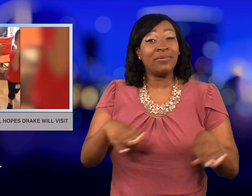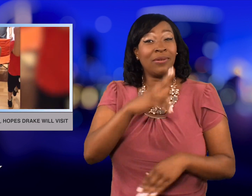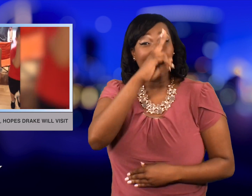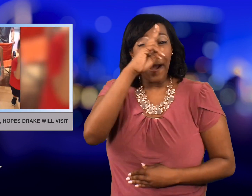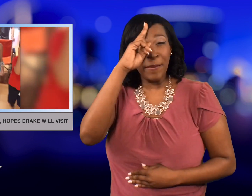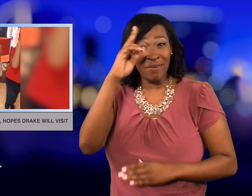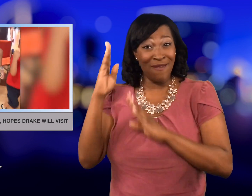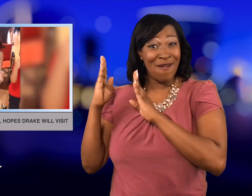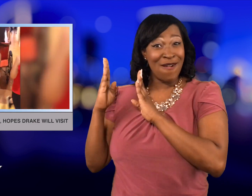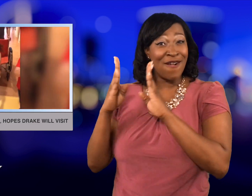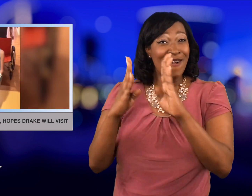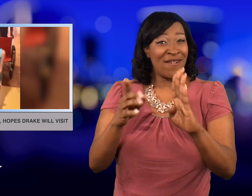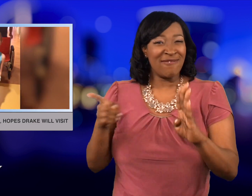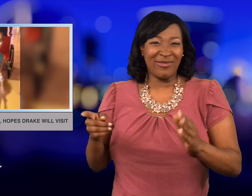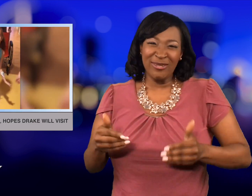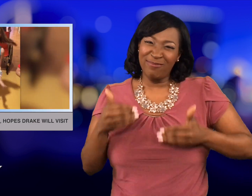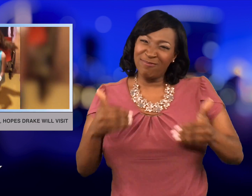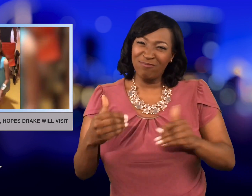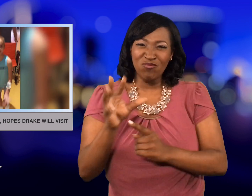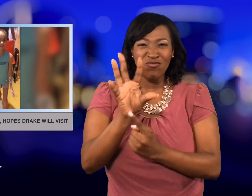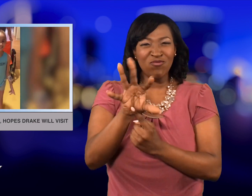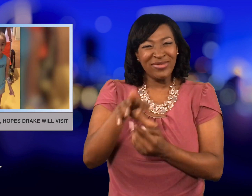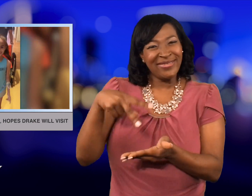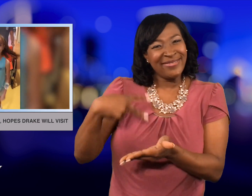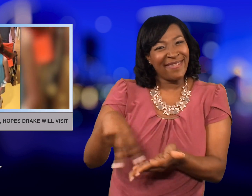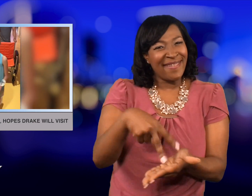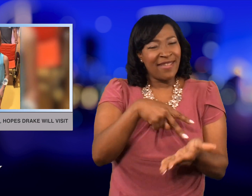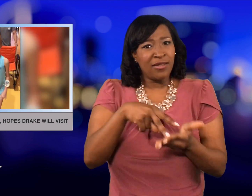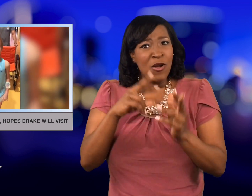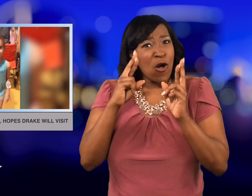So Sophia performed the Kiki dance down the hall of the Chicago Children's Hospital in